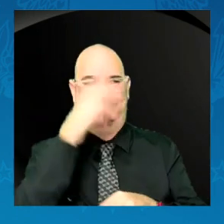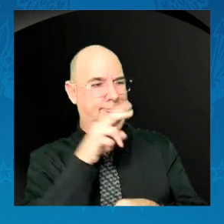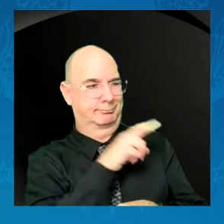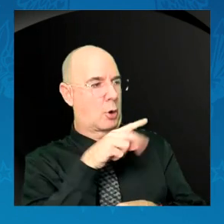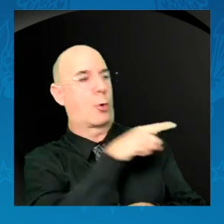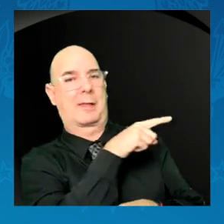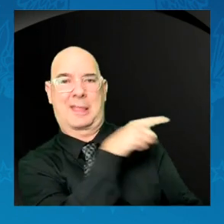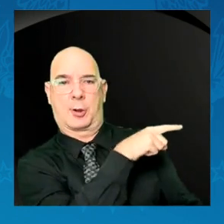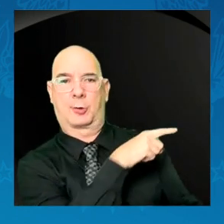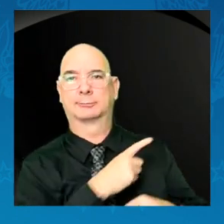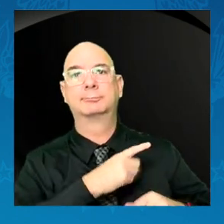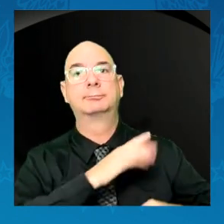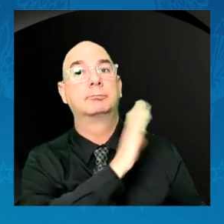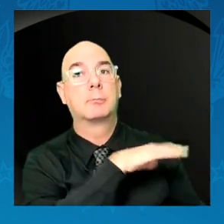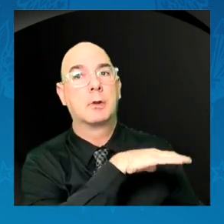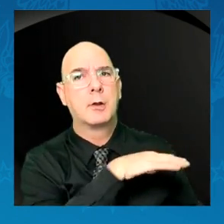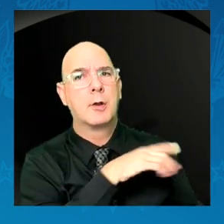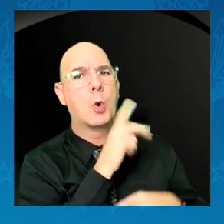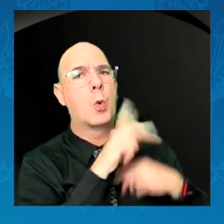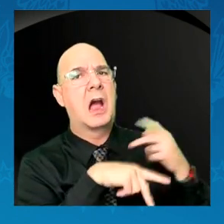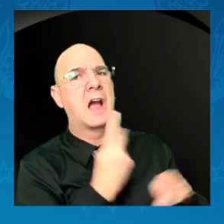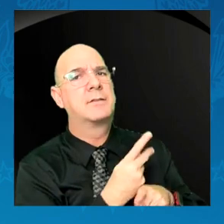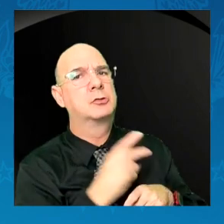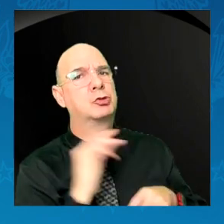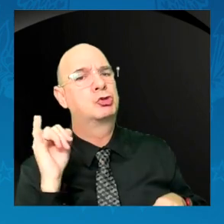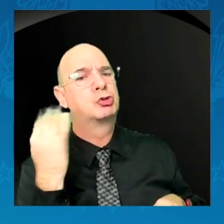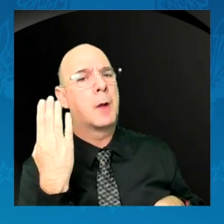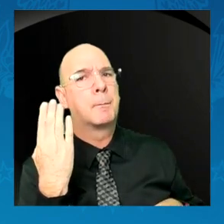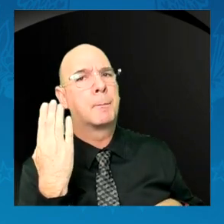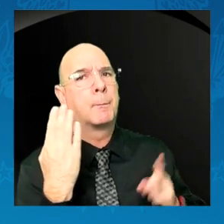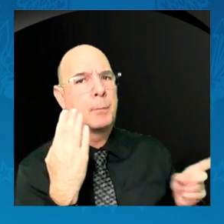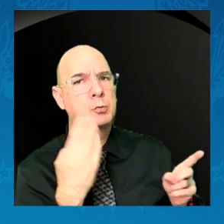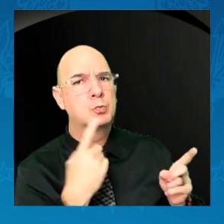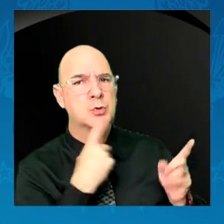require a STEM education in a way that is designed